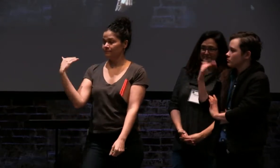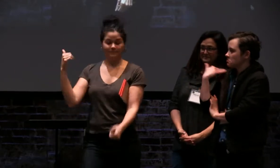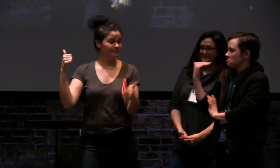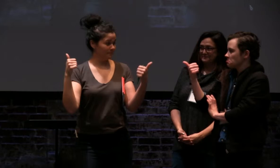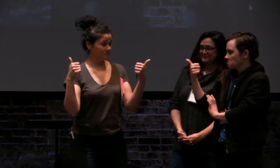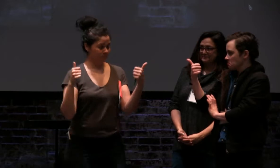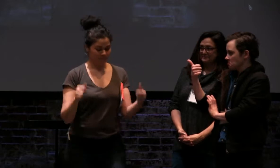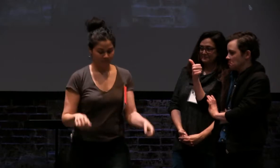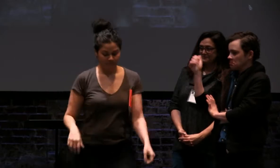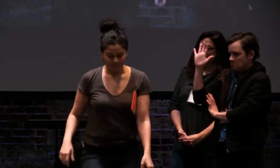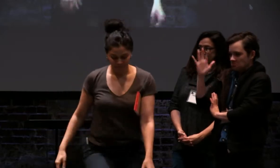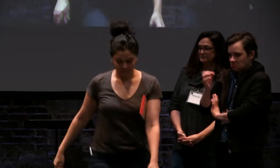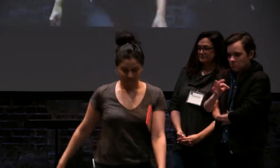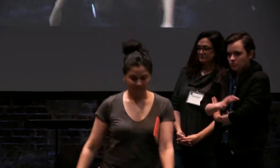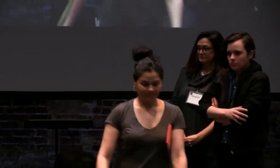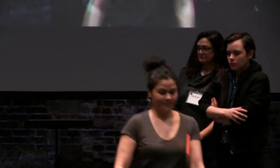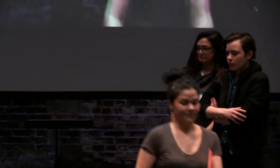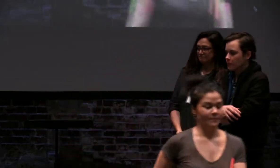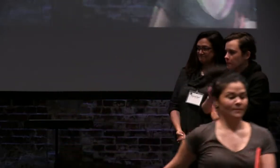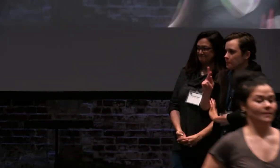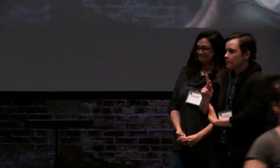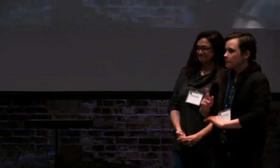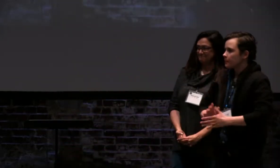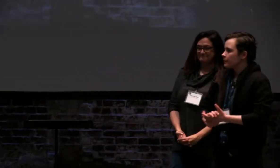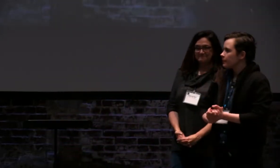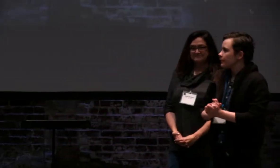halfway through your allotted time. Okay, we will make those agreements.